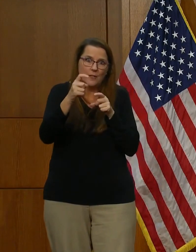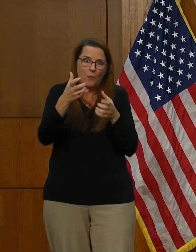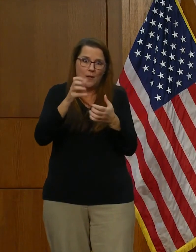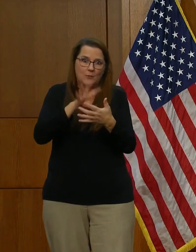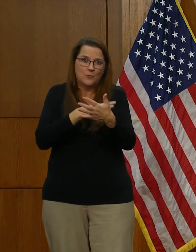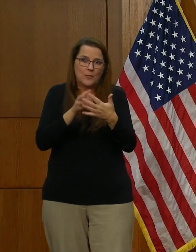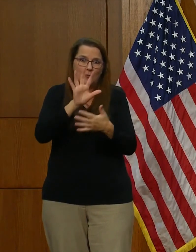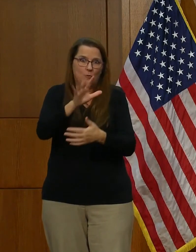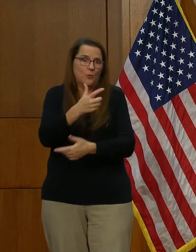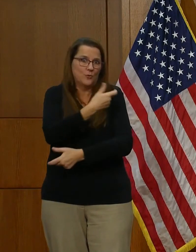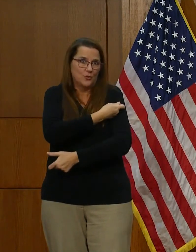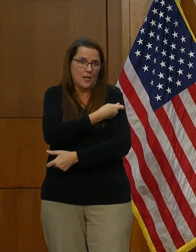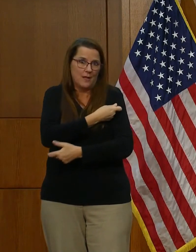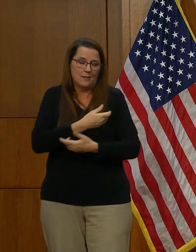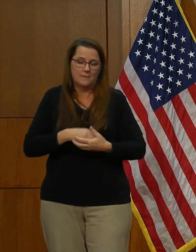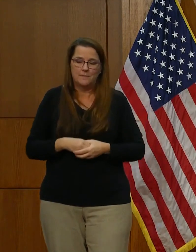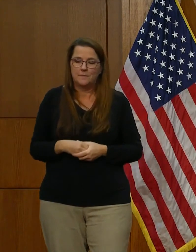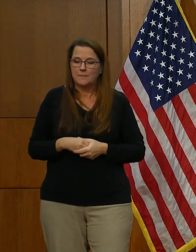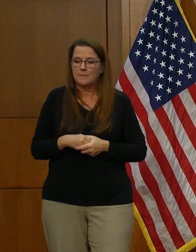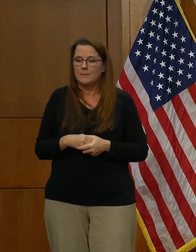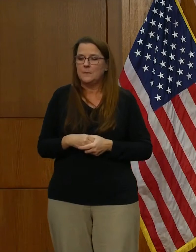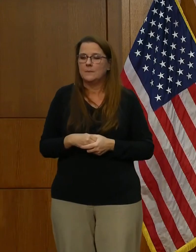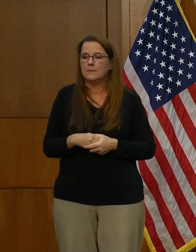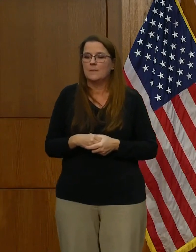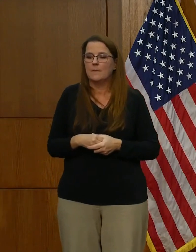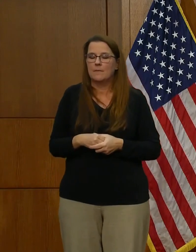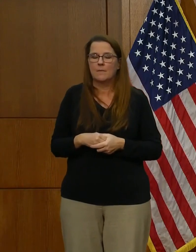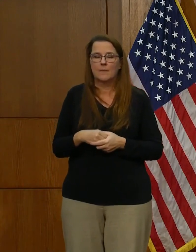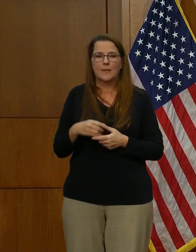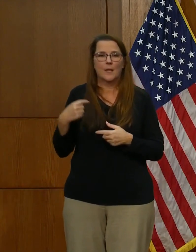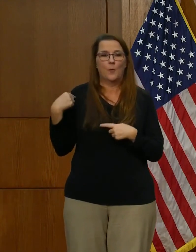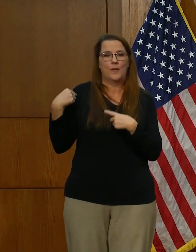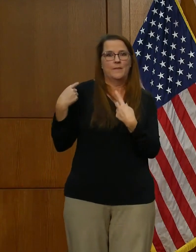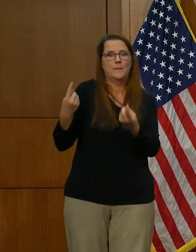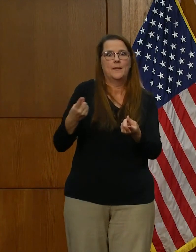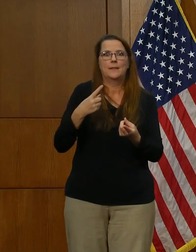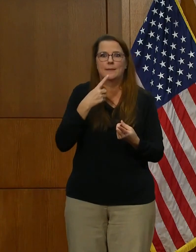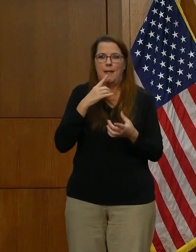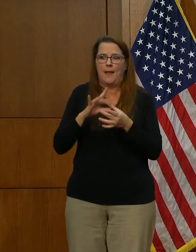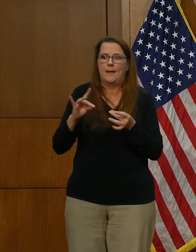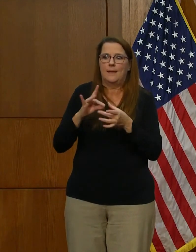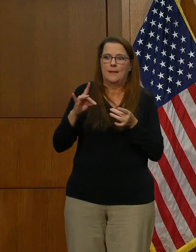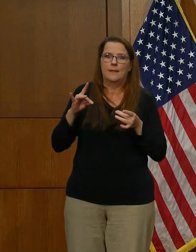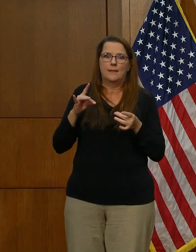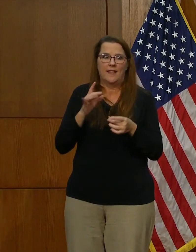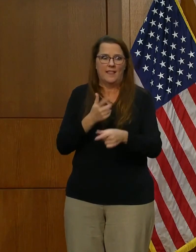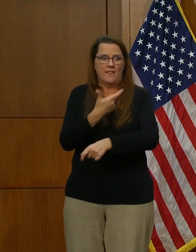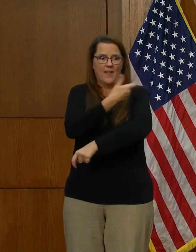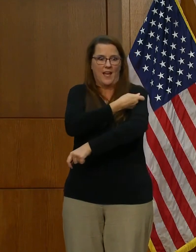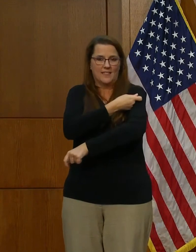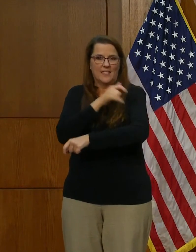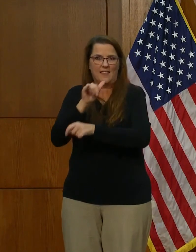ABOUT GETTING YOUR SHOT SCHEDULE. ALL ALONG. WE'VE SAID THAT VACCINES ARE THE KEY TO